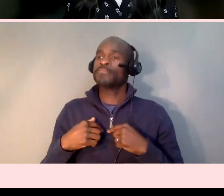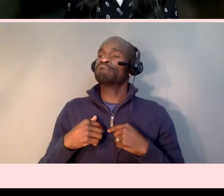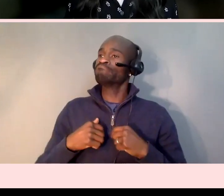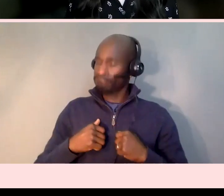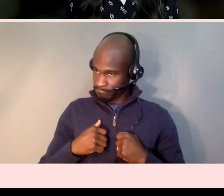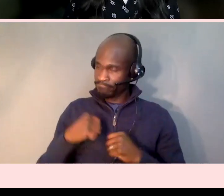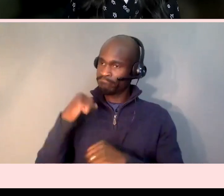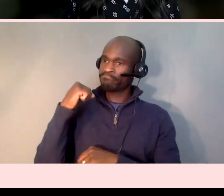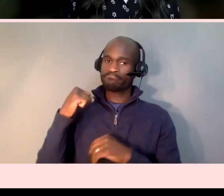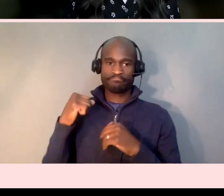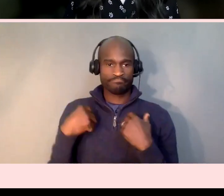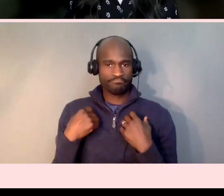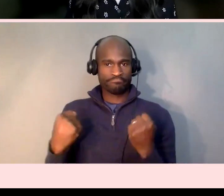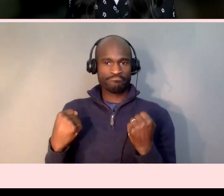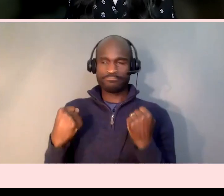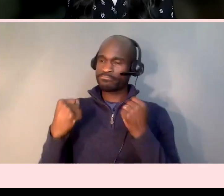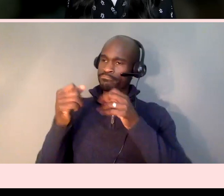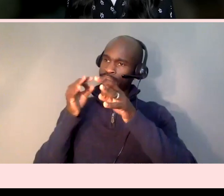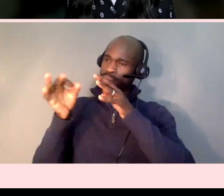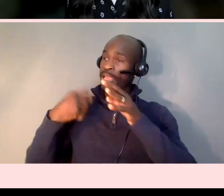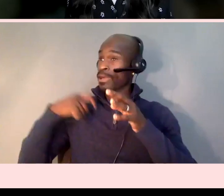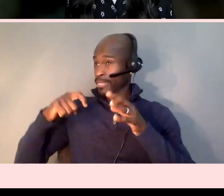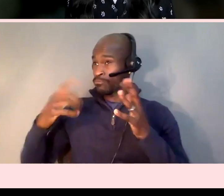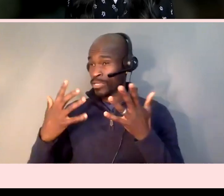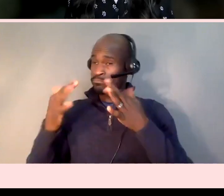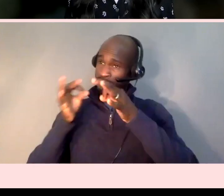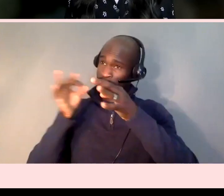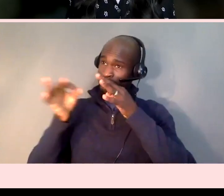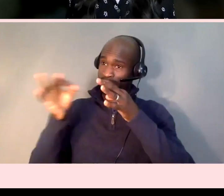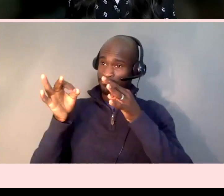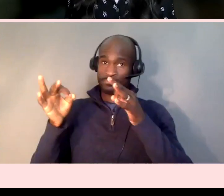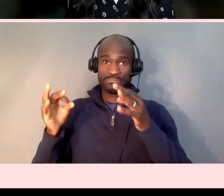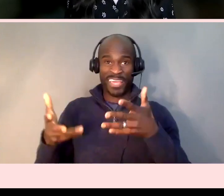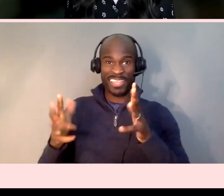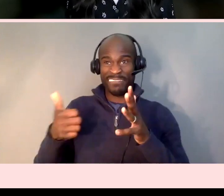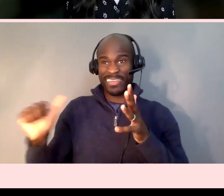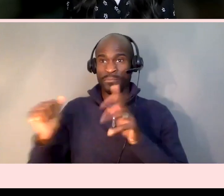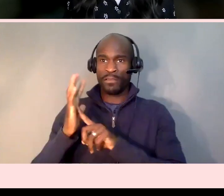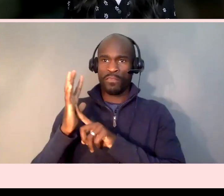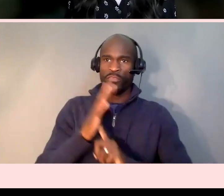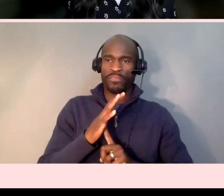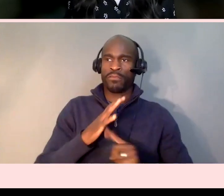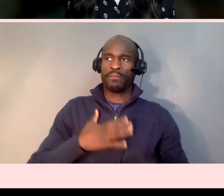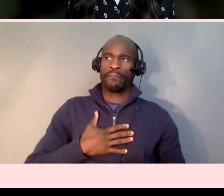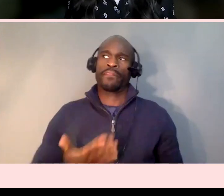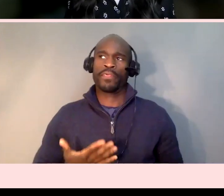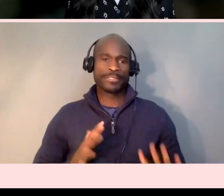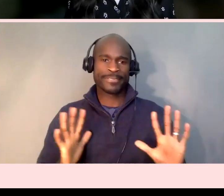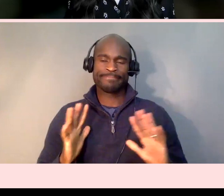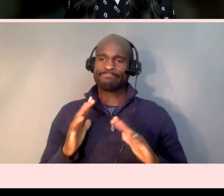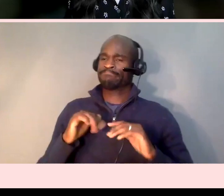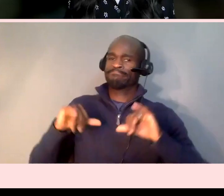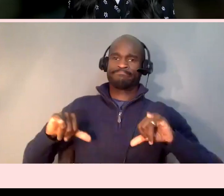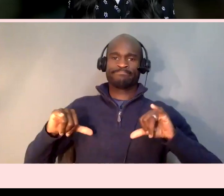um and you don't let anyone push back on that too much um that makes a big difference and finding